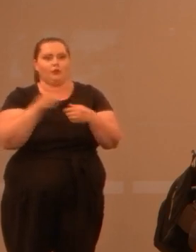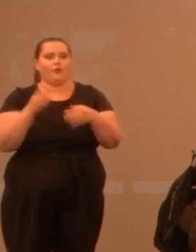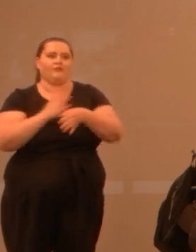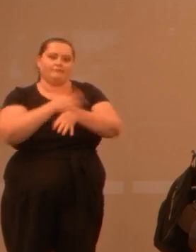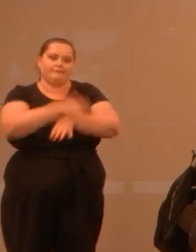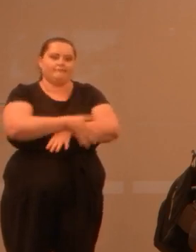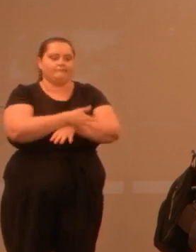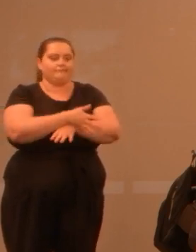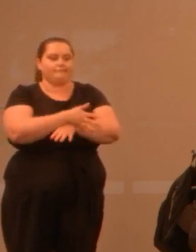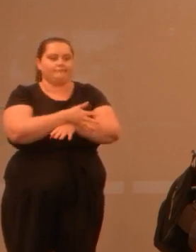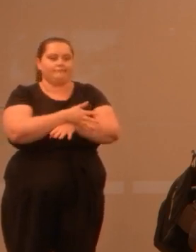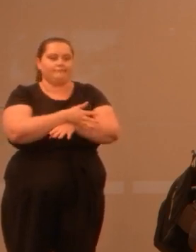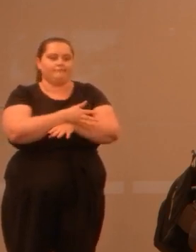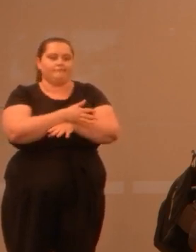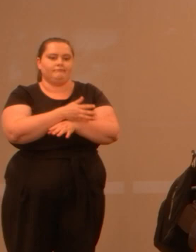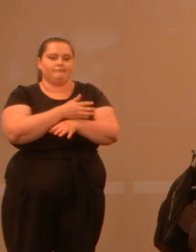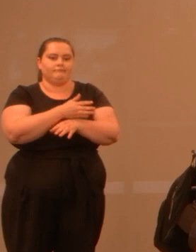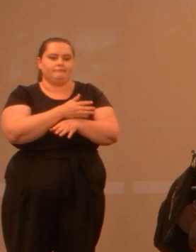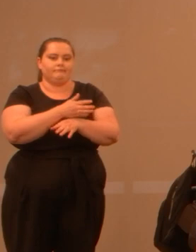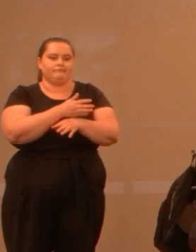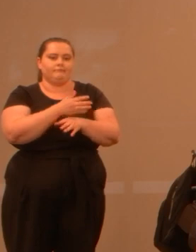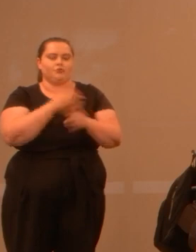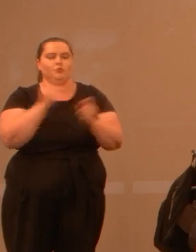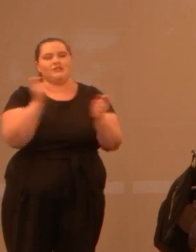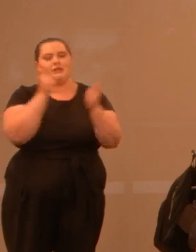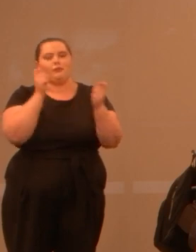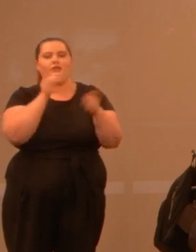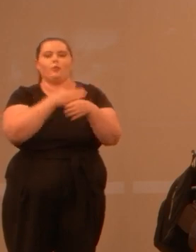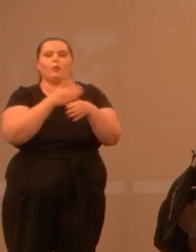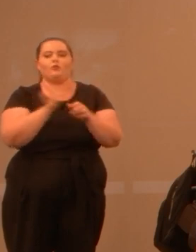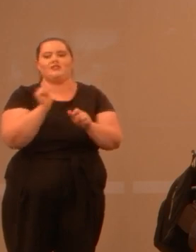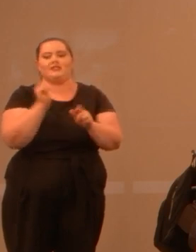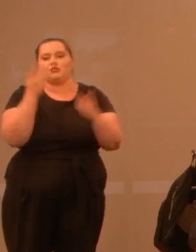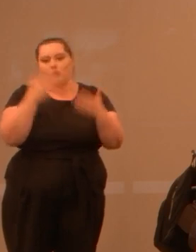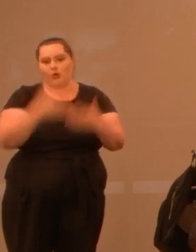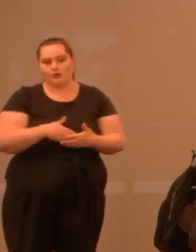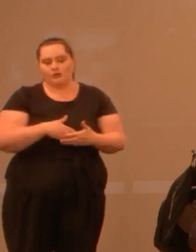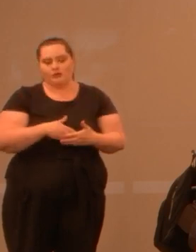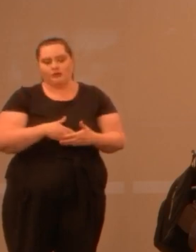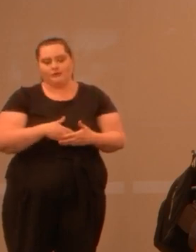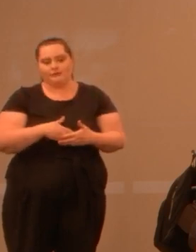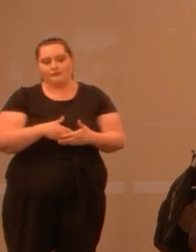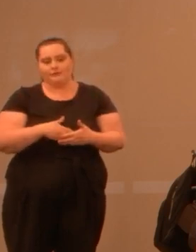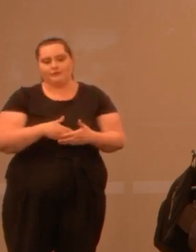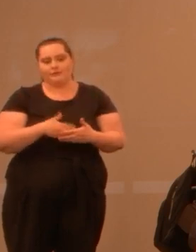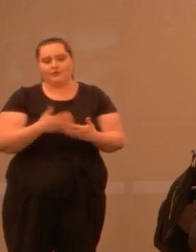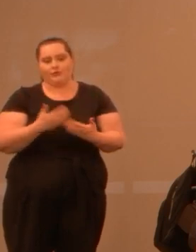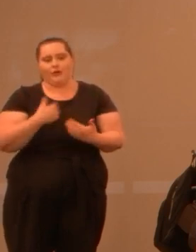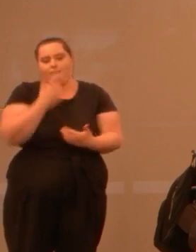that we can celebrate the work you've done tonight and it really is an honour to be involved in that.